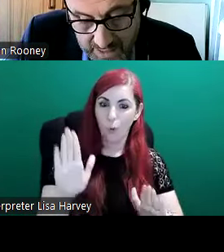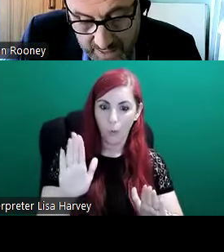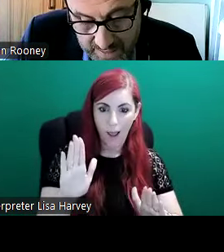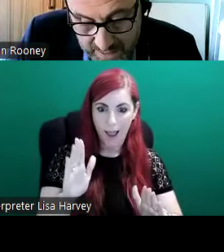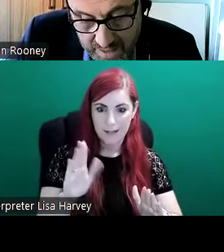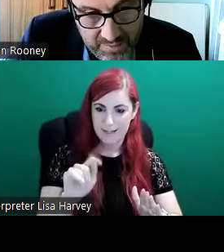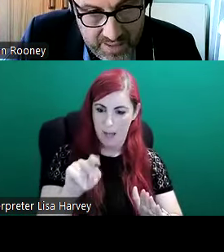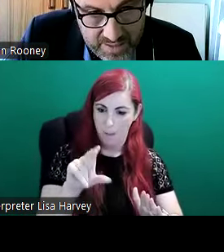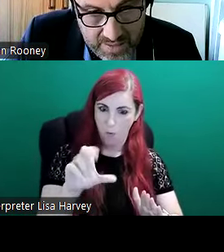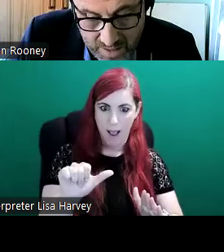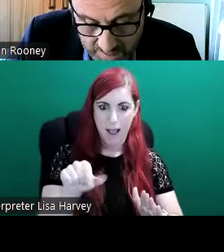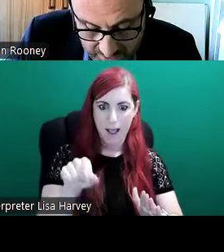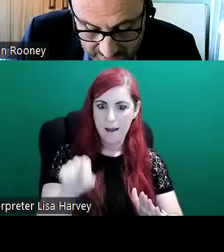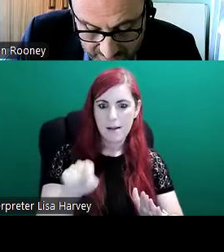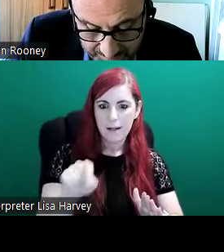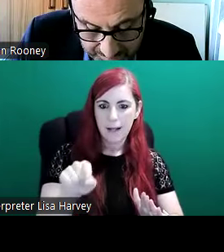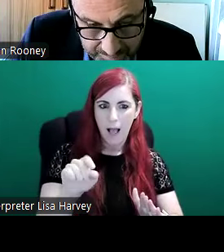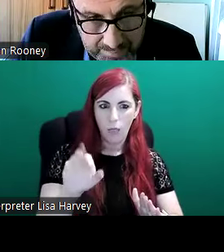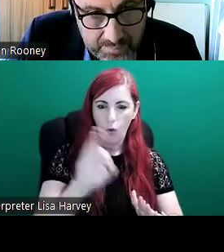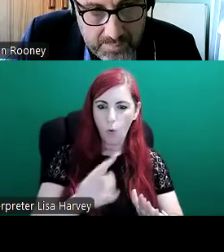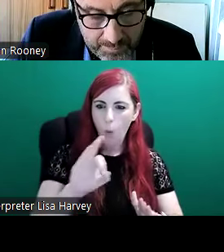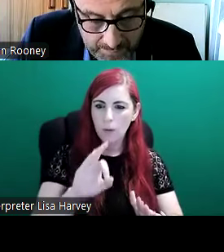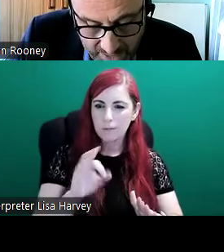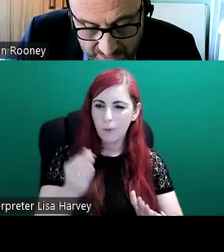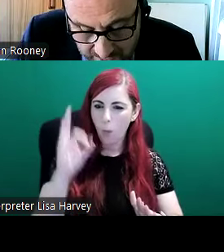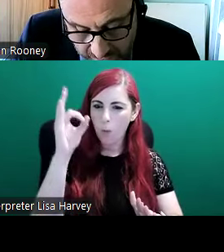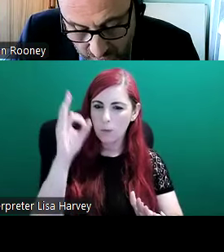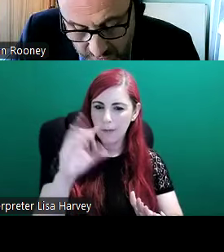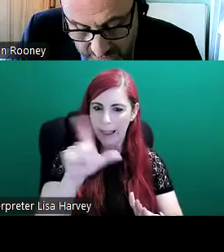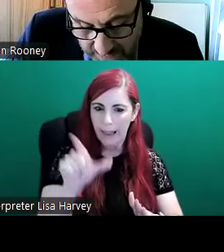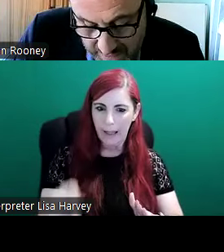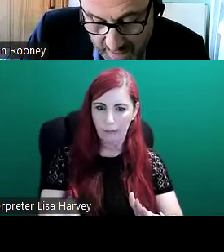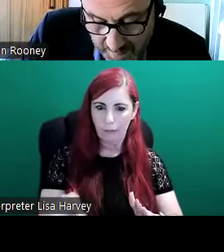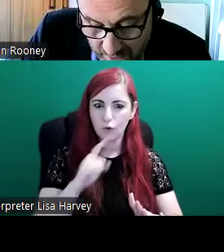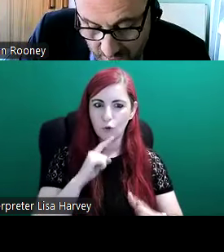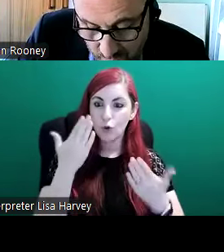declared its early Renaissance origins. A conservative audience at this time was